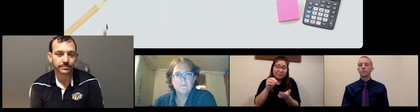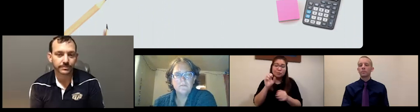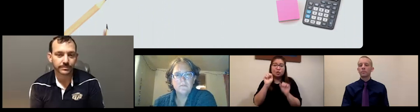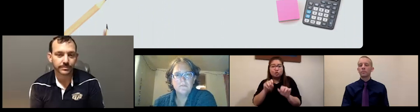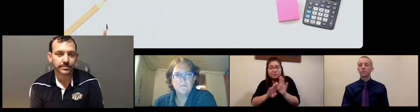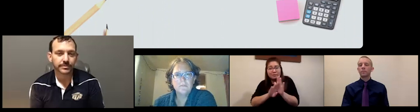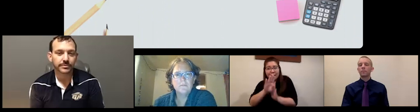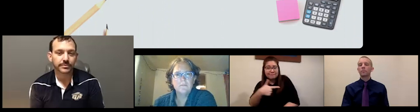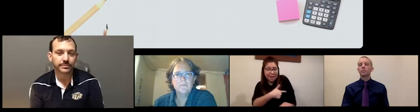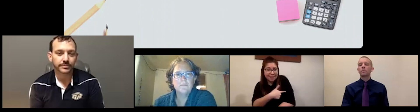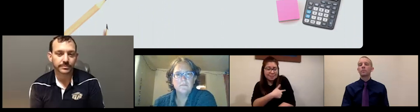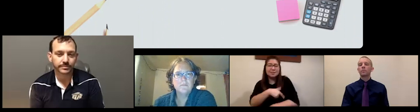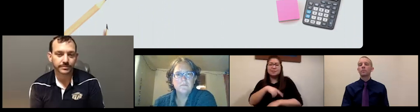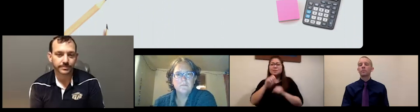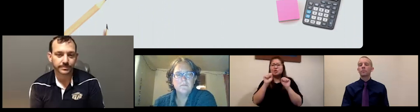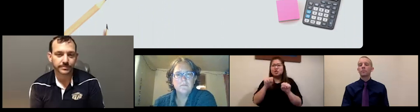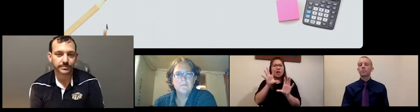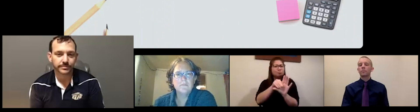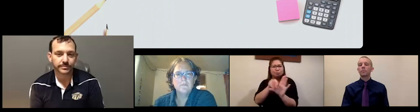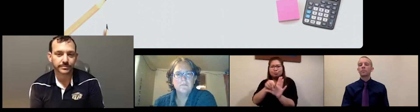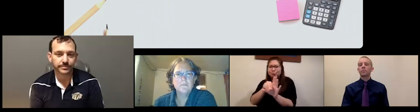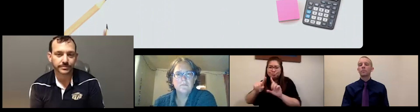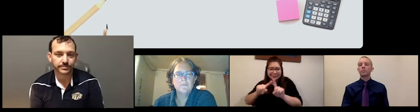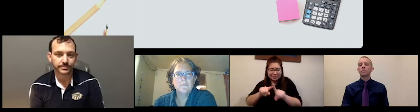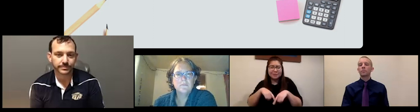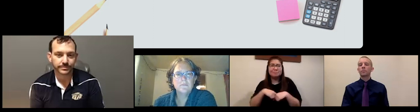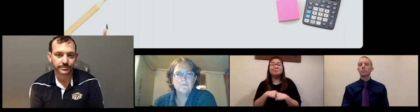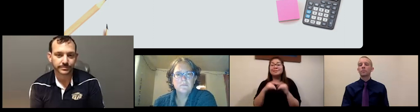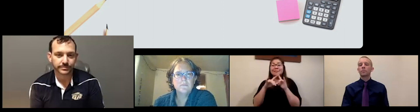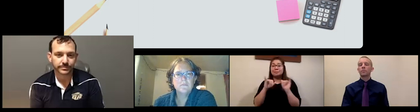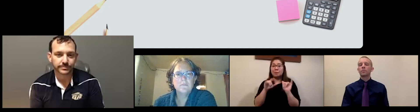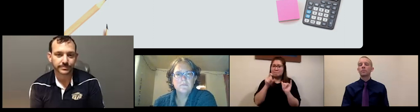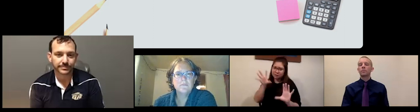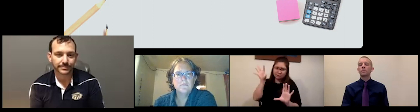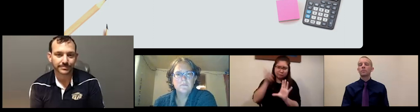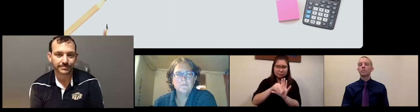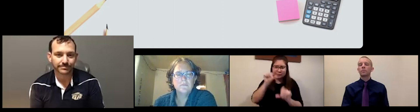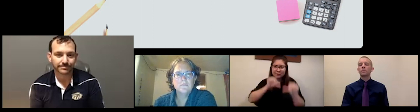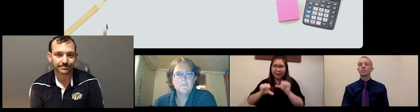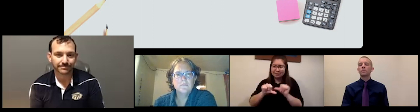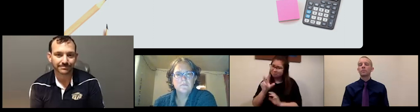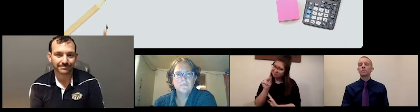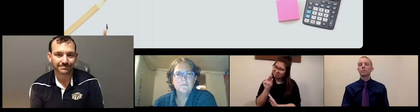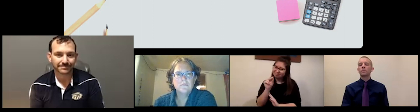You could develop vaccines. You could get involved in different things. At the same time, must it be something related to science? No.